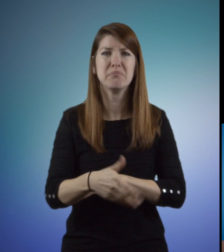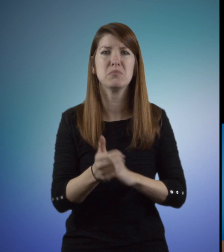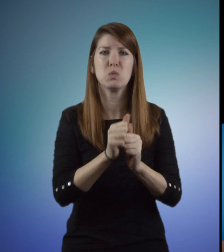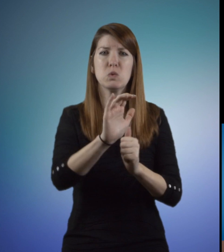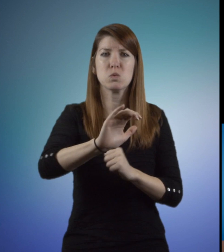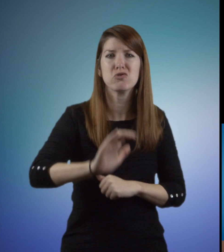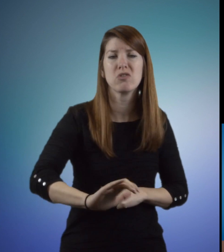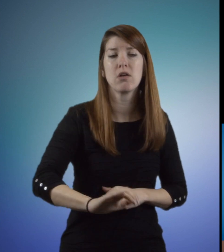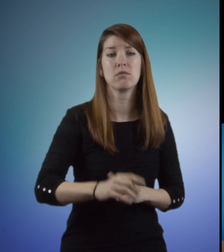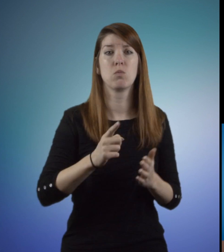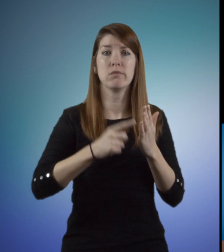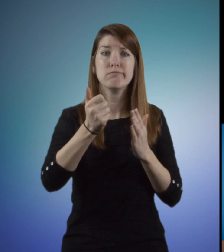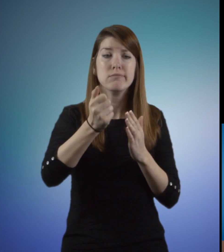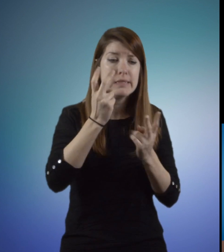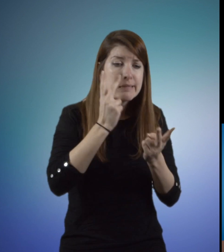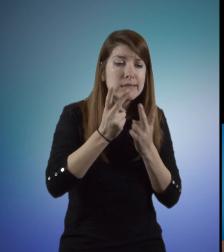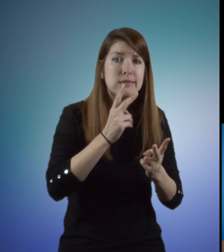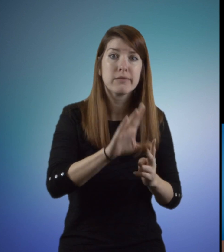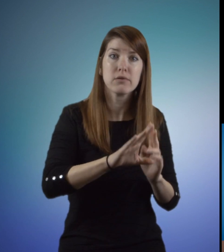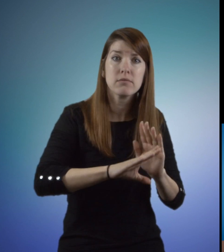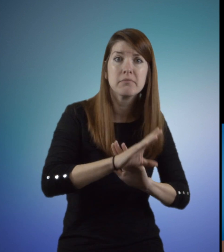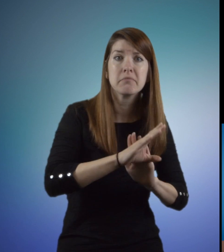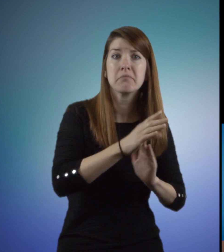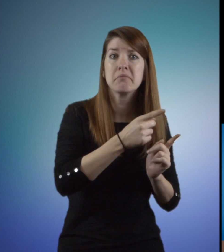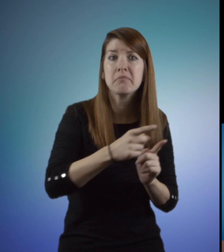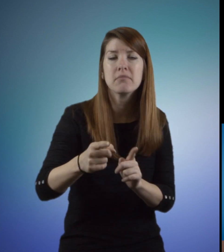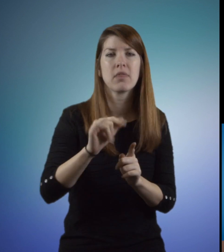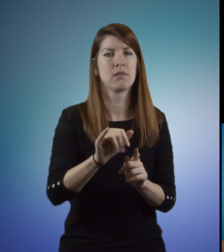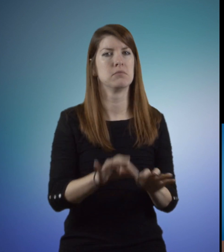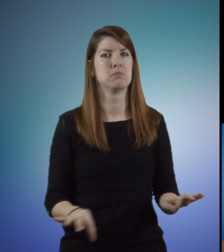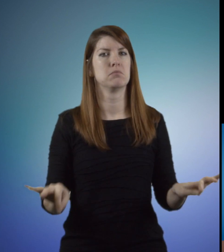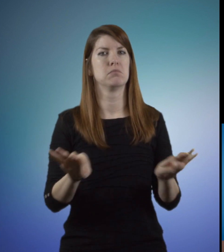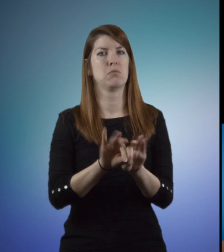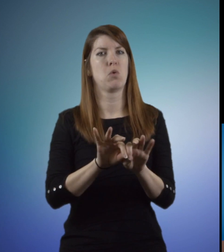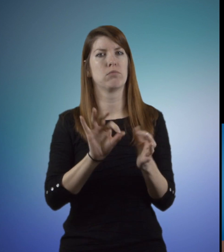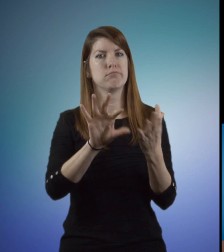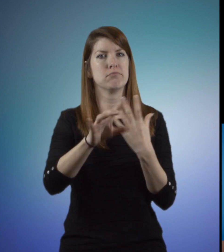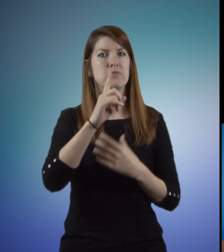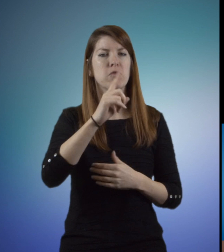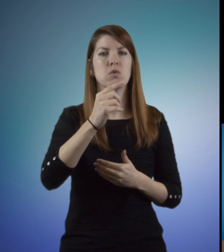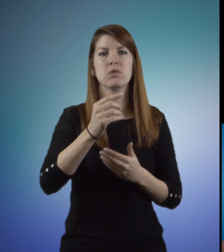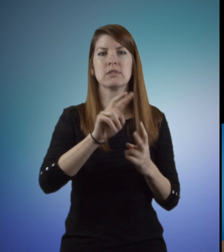And what you see in your child's development is very, very important to the whole assessment process.